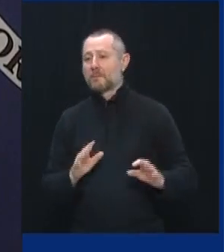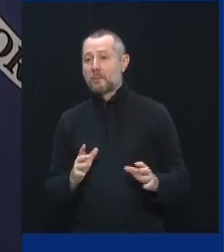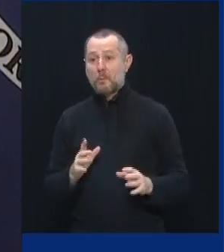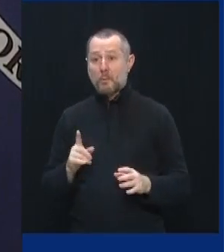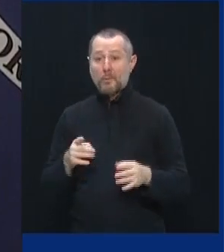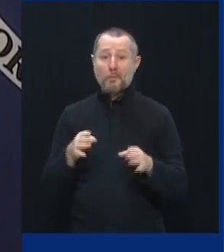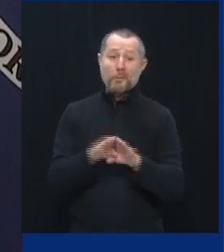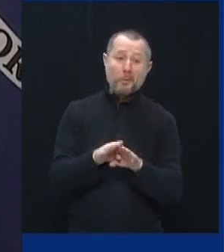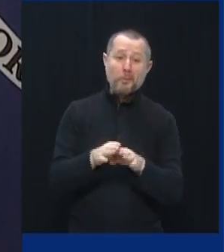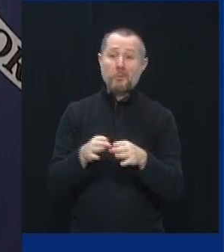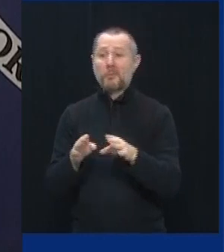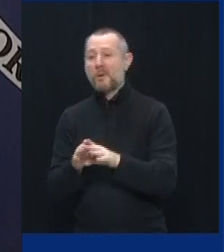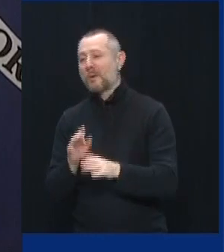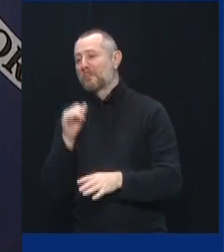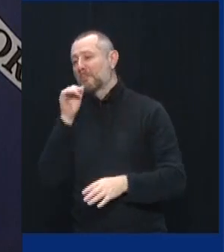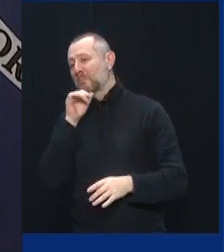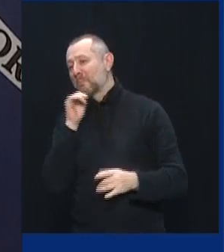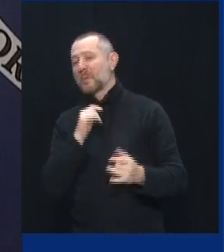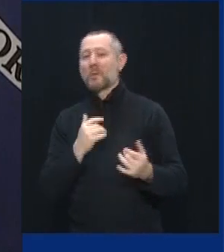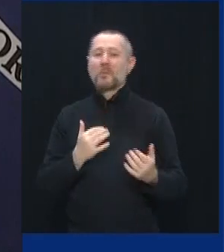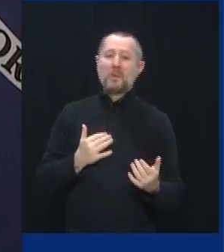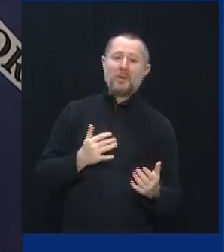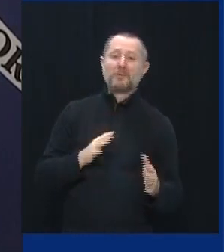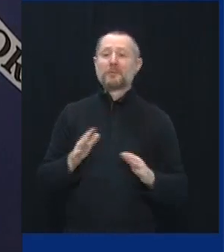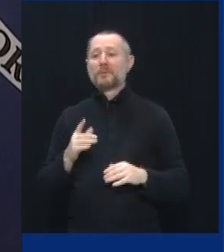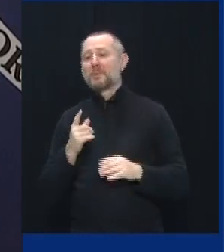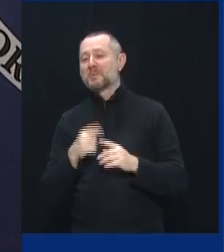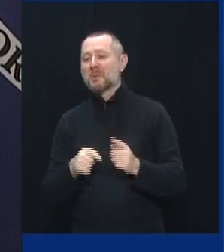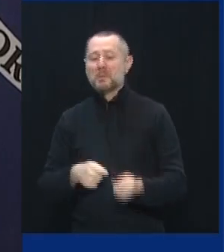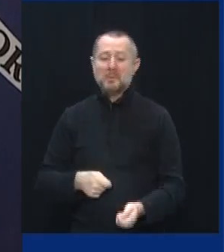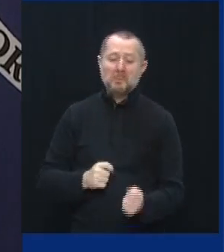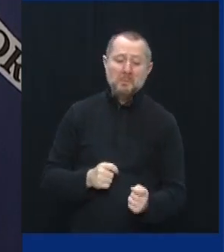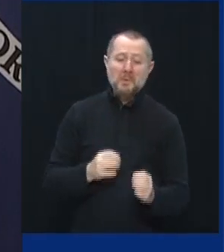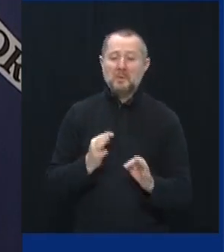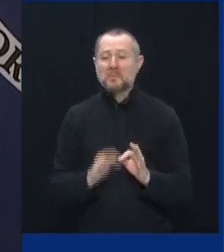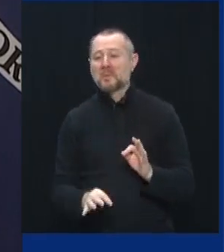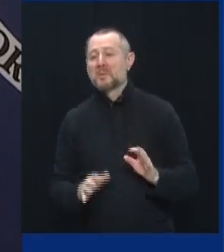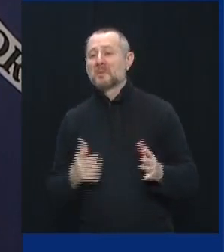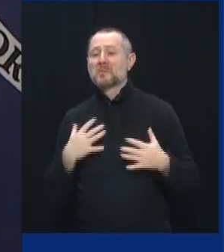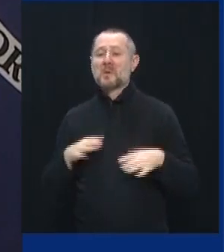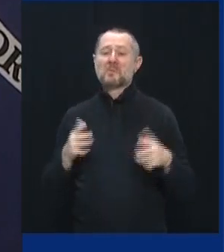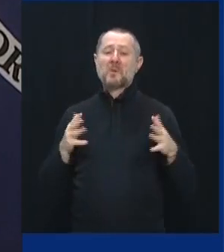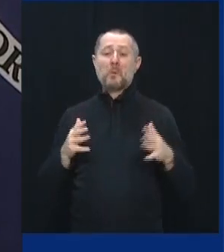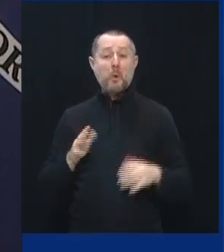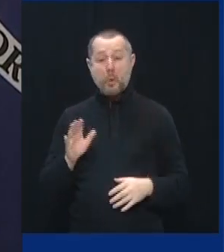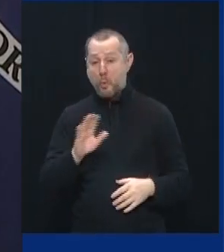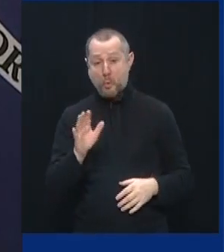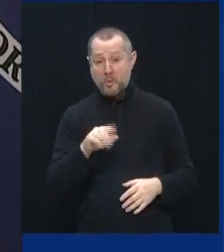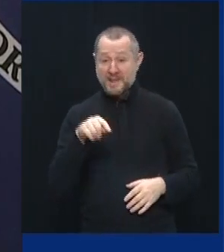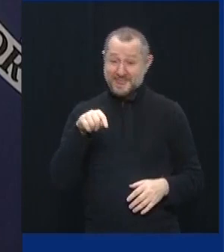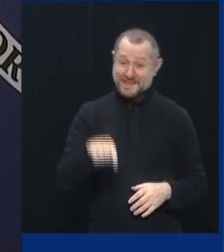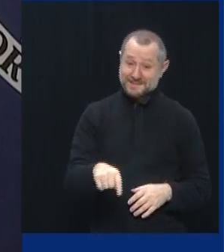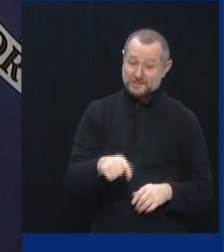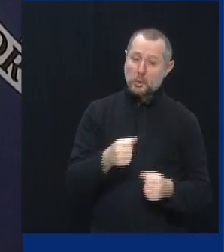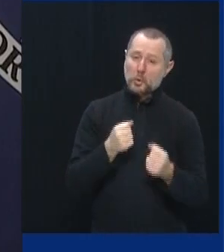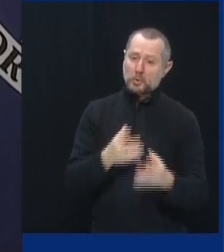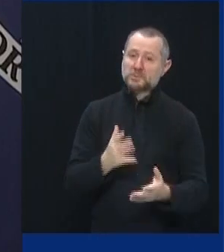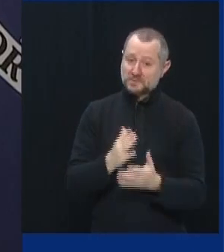WE TEND TO THINK THAT SNOWSTORM IT'S AN INCONVENIENCE, IT'S A PROBLEM, THINGS CLOSE.